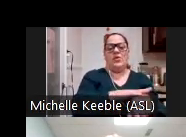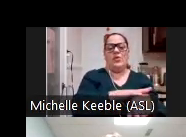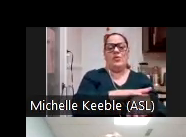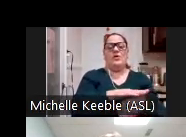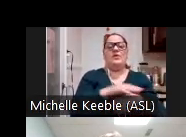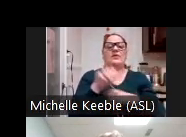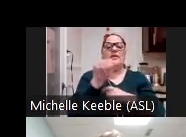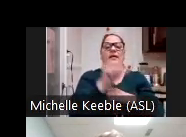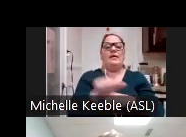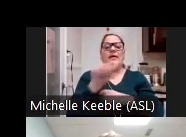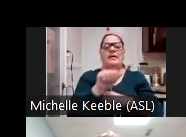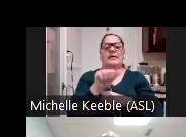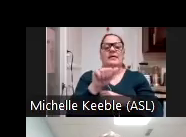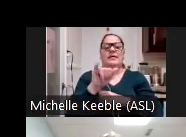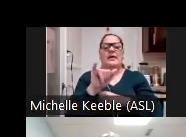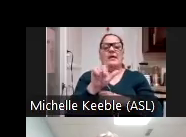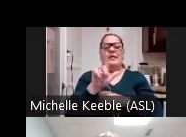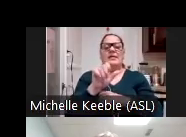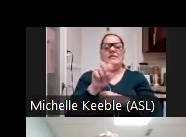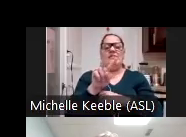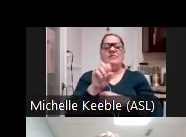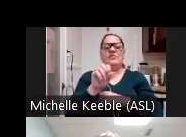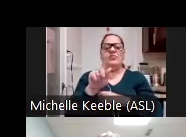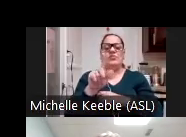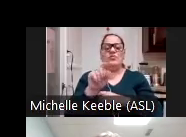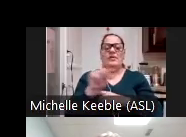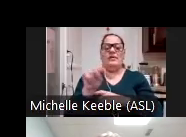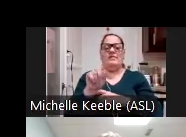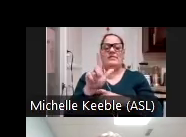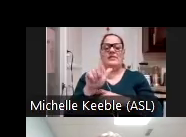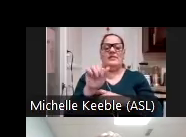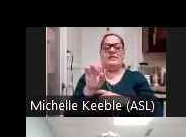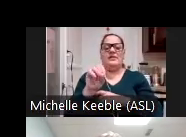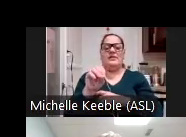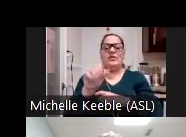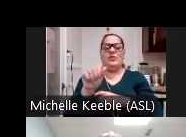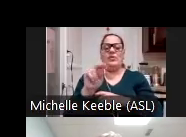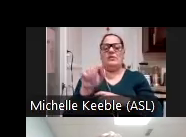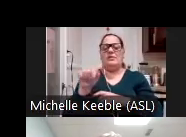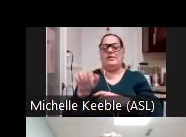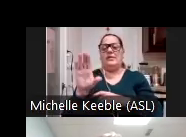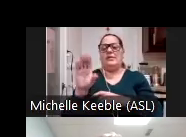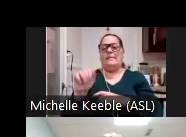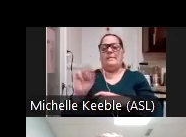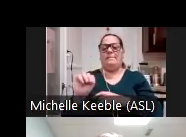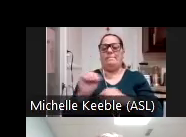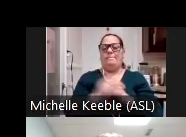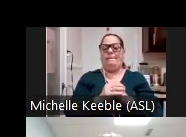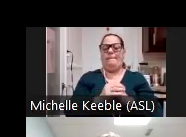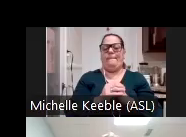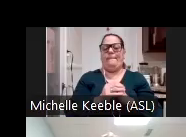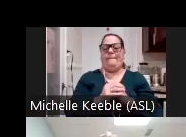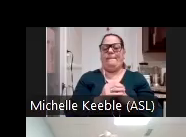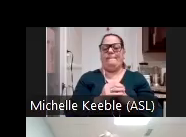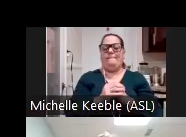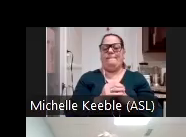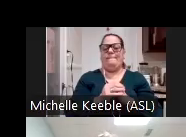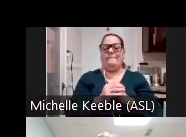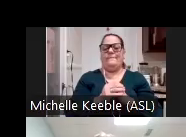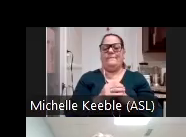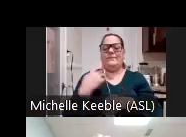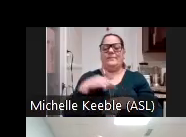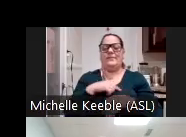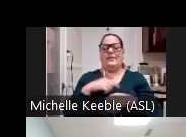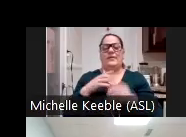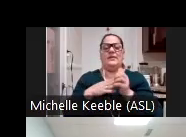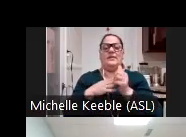and capital O at ILoveYou-LeadOn.com. I love you are capitalized and lead on. Next slide.